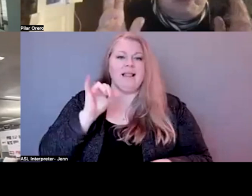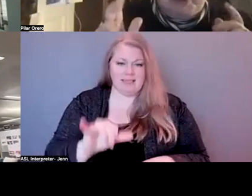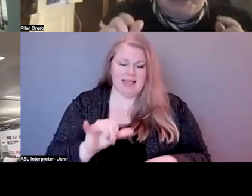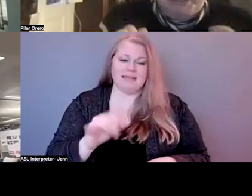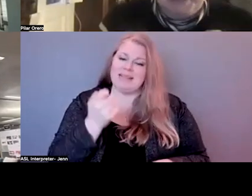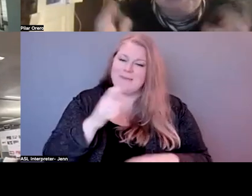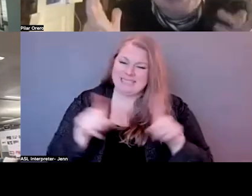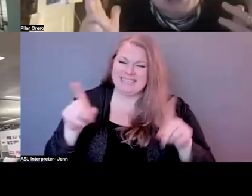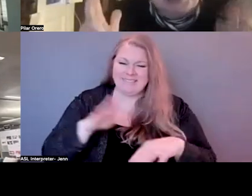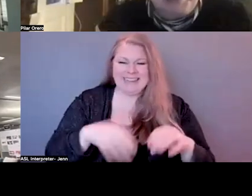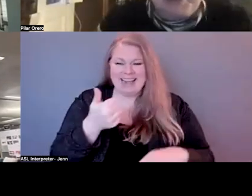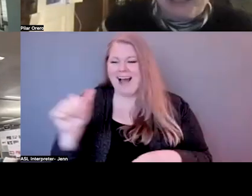everybody else but that is what I am doing.